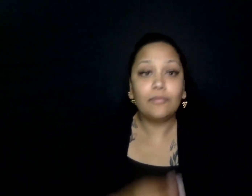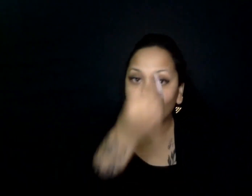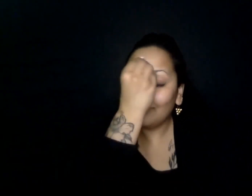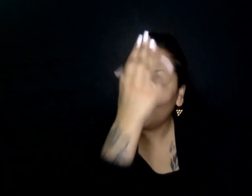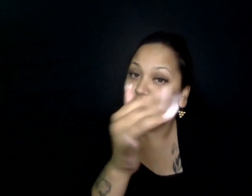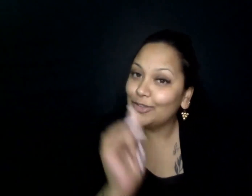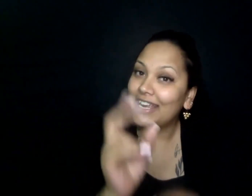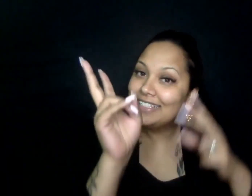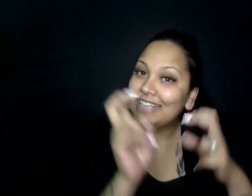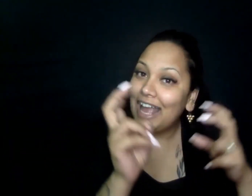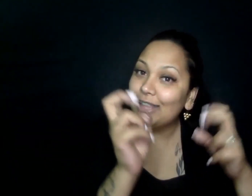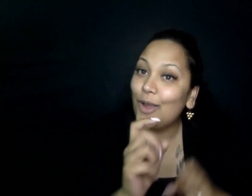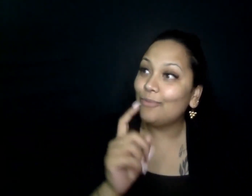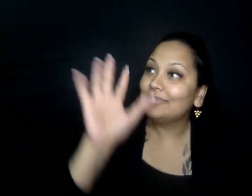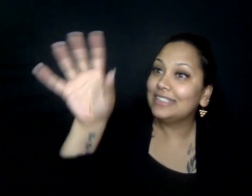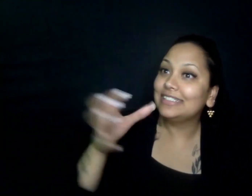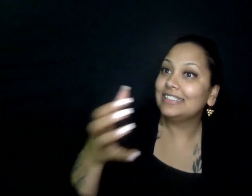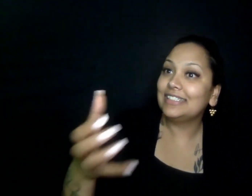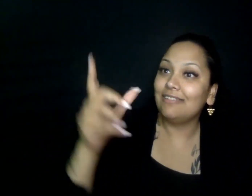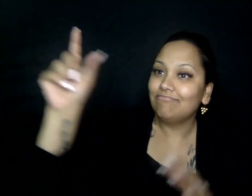You can download the Sign one news app